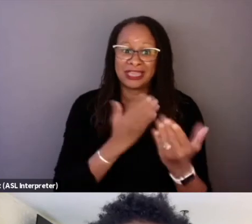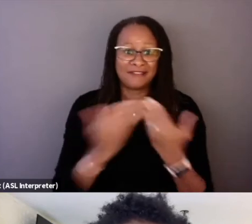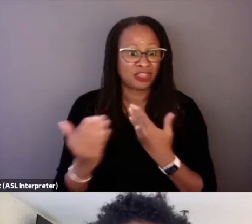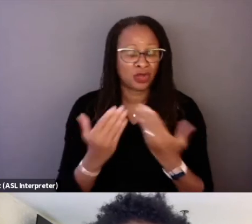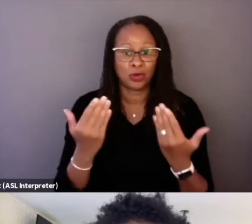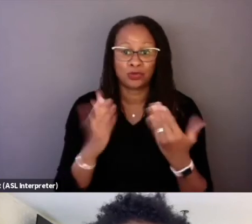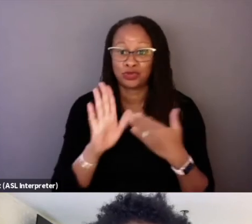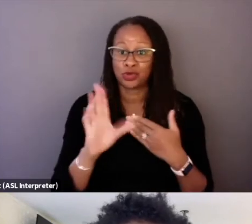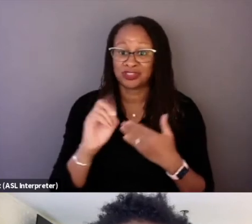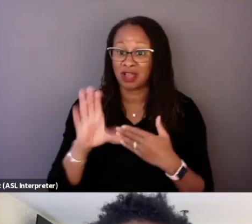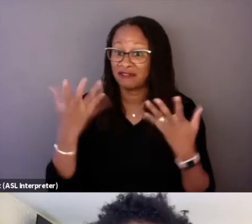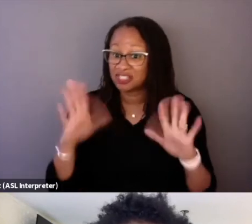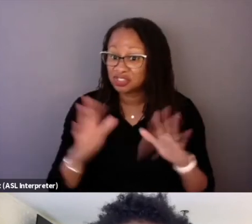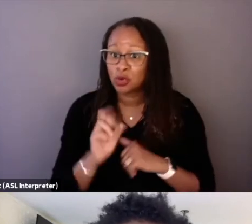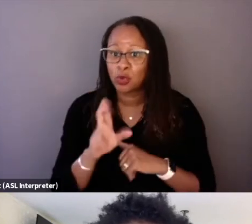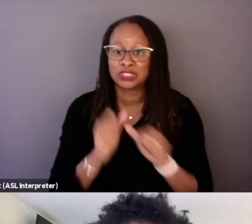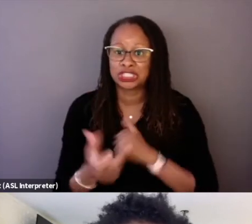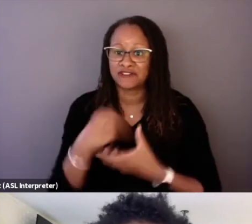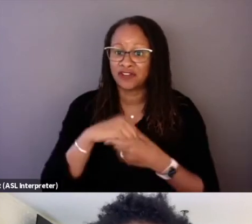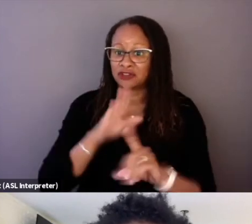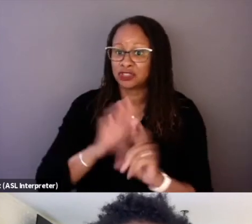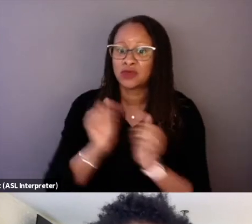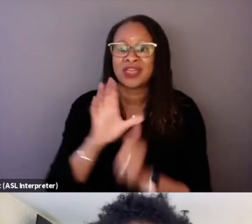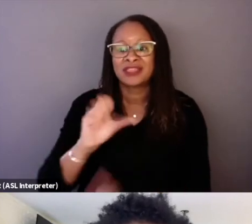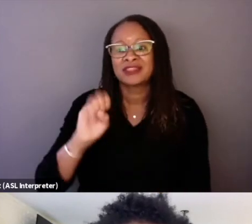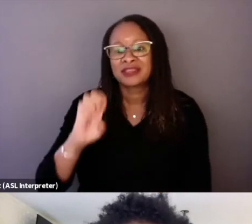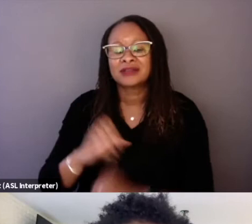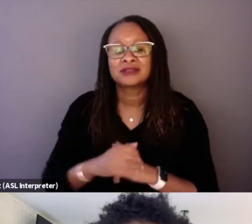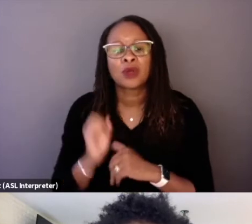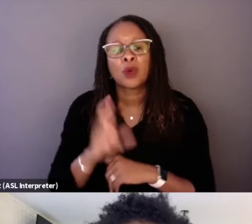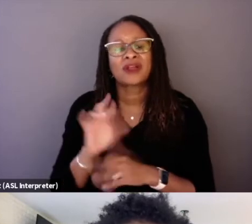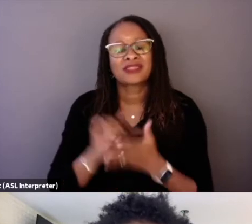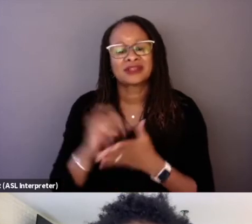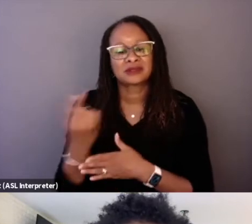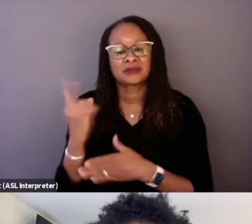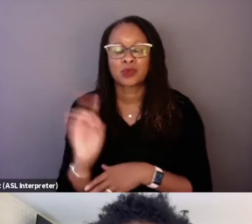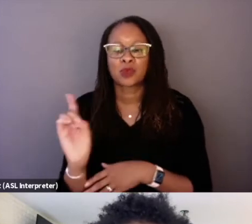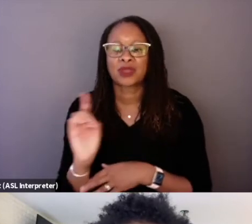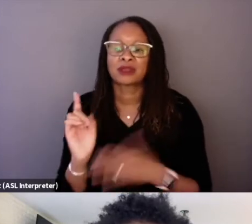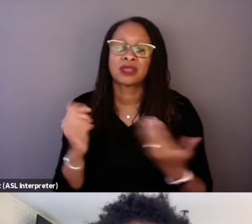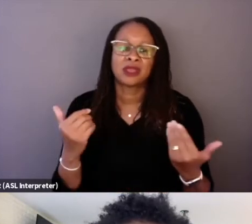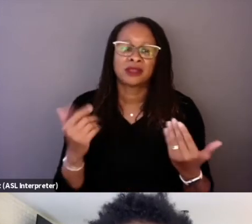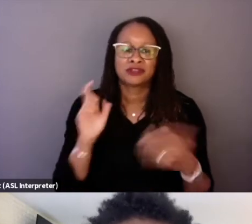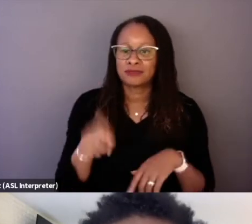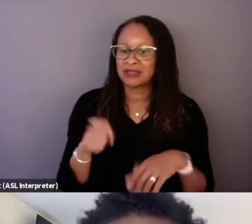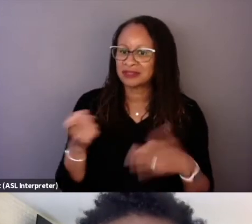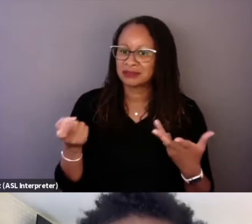You know, are you still involving yourself with the case? Or is it something where, you know, you kind of have to step back,